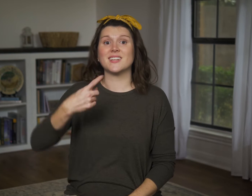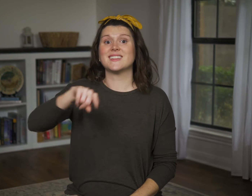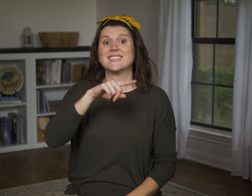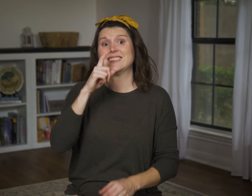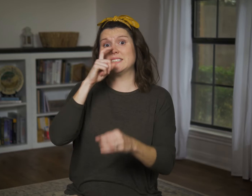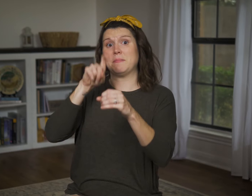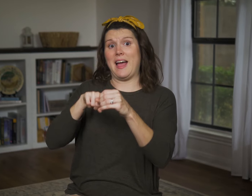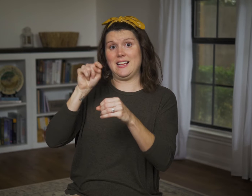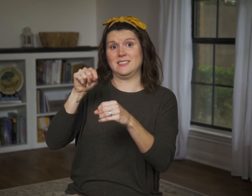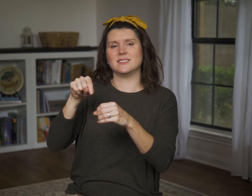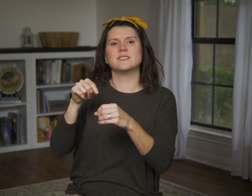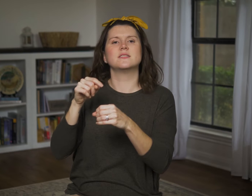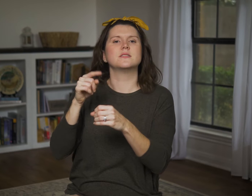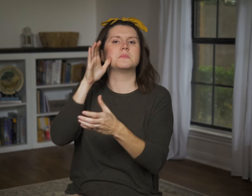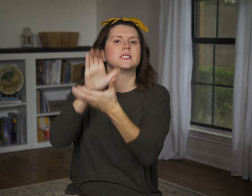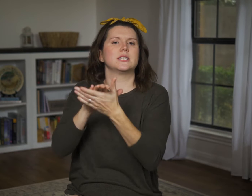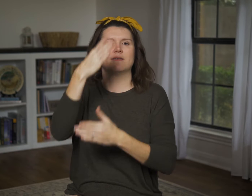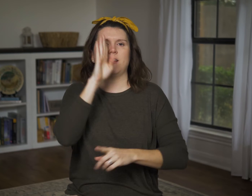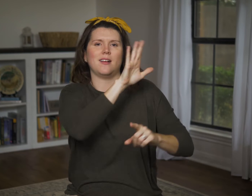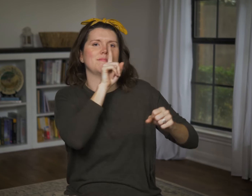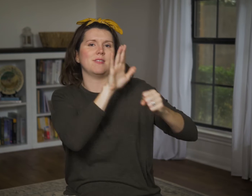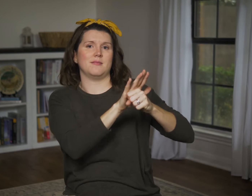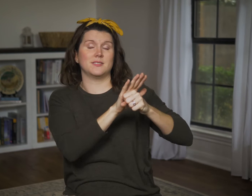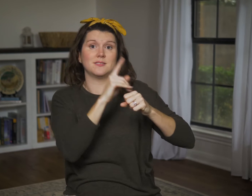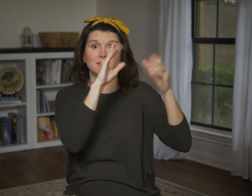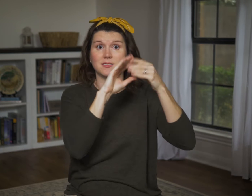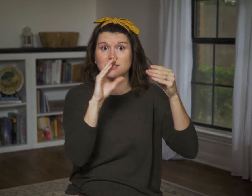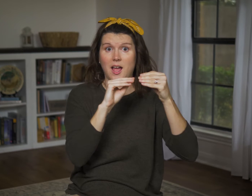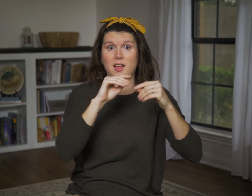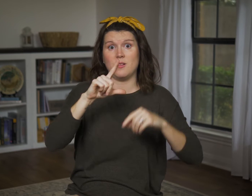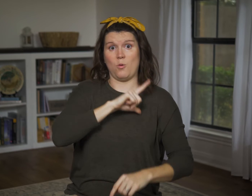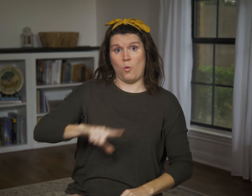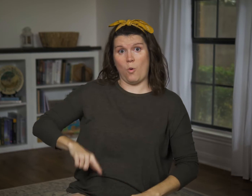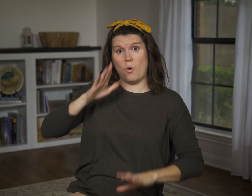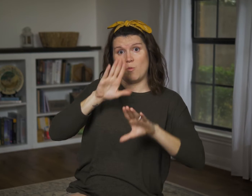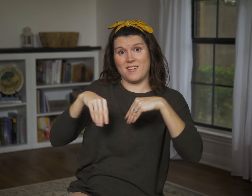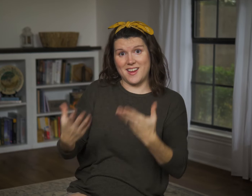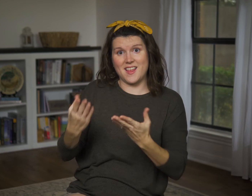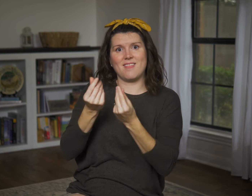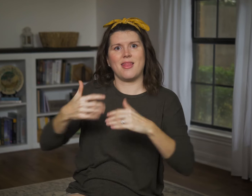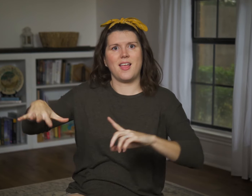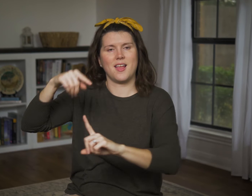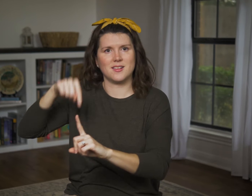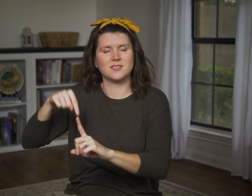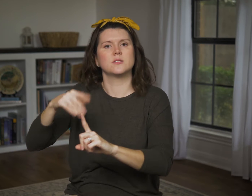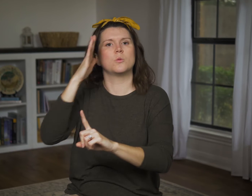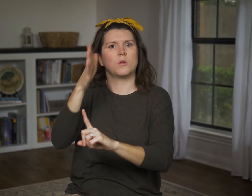These spies believe God’s promise. They say, “When the LORD gives us the land